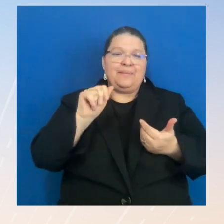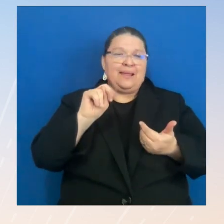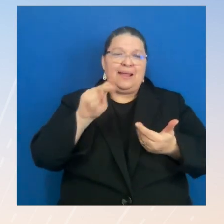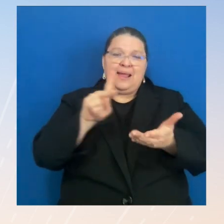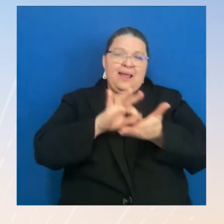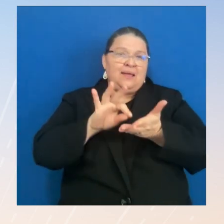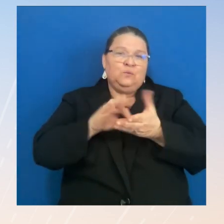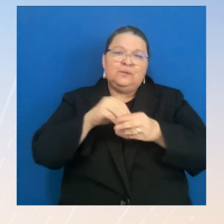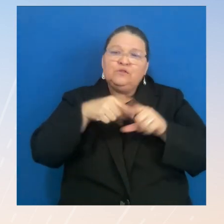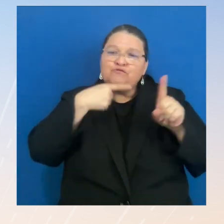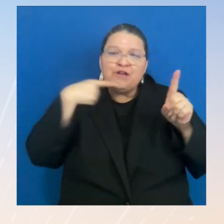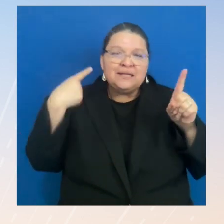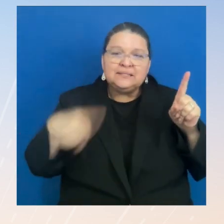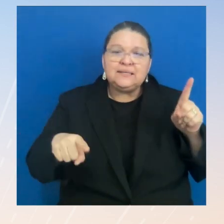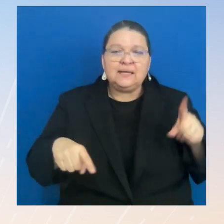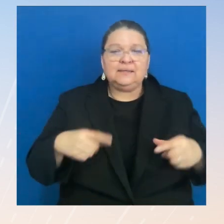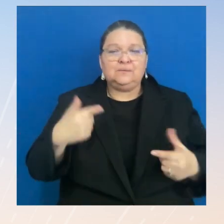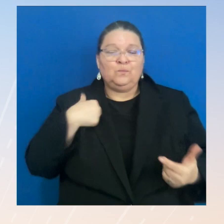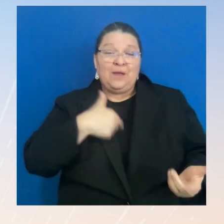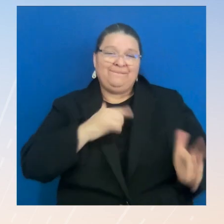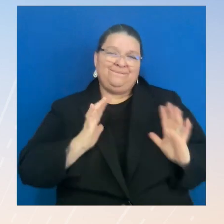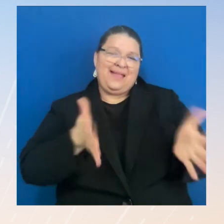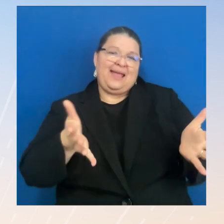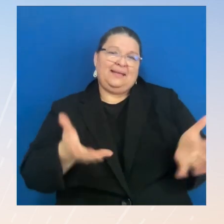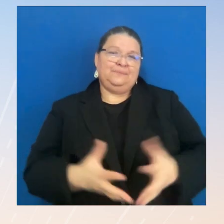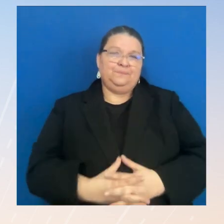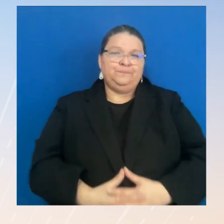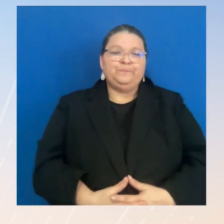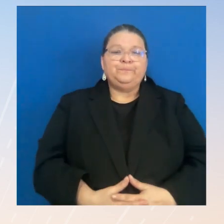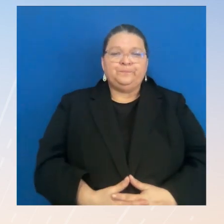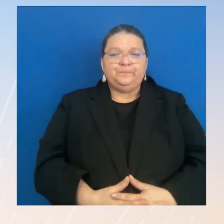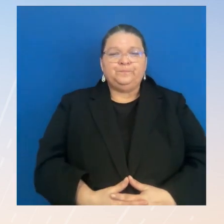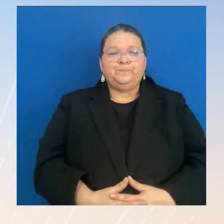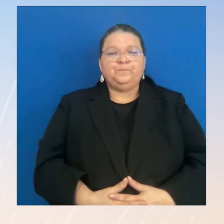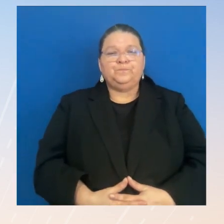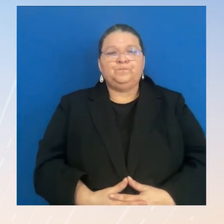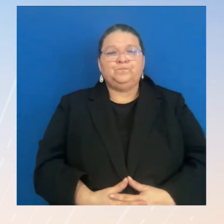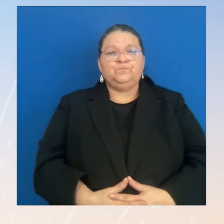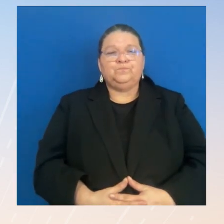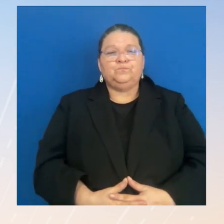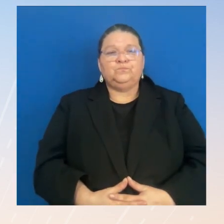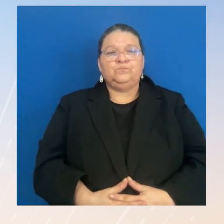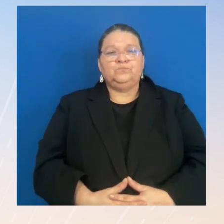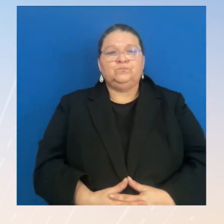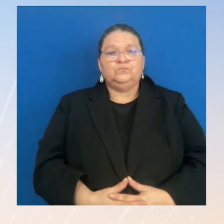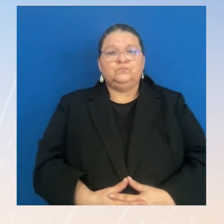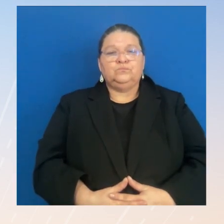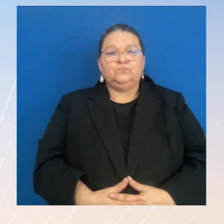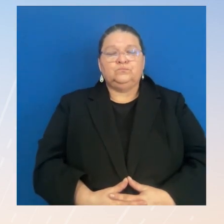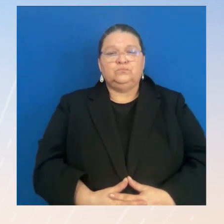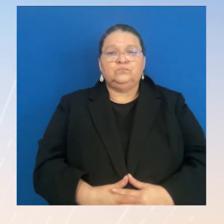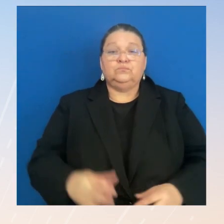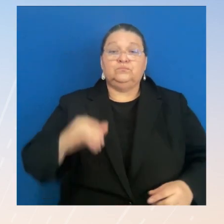Following up on the drone question from Weijia: The Soviet-era drone that flew over three NATO member states on Friday